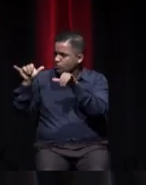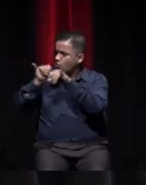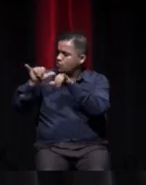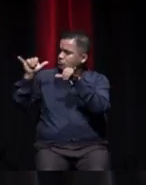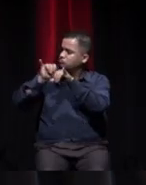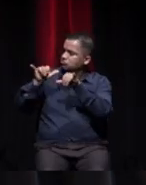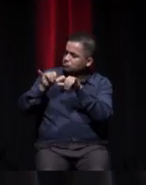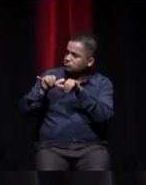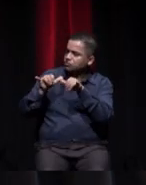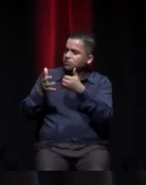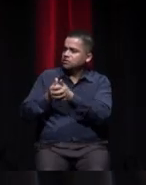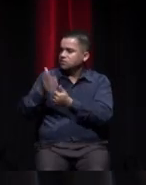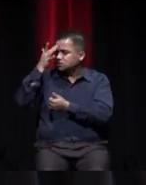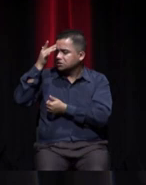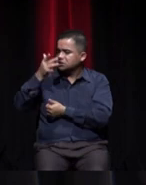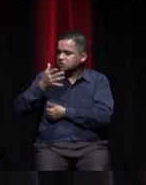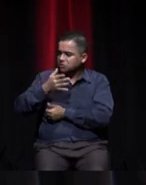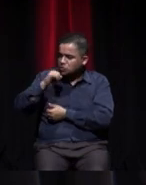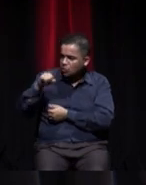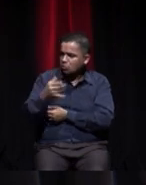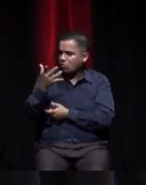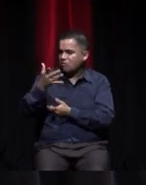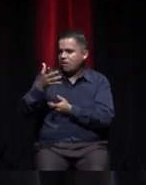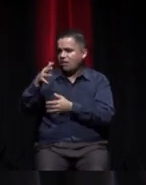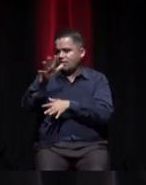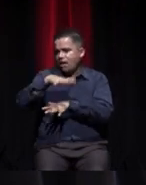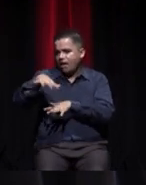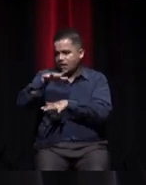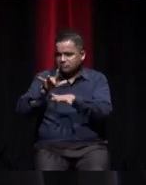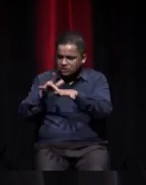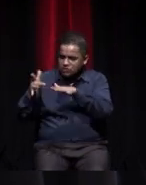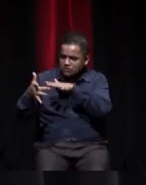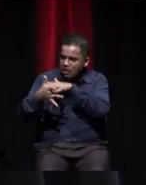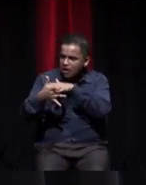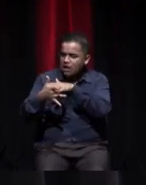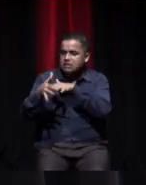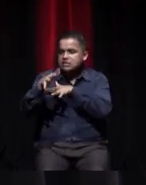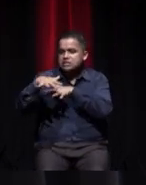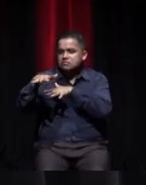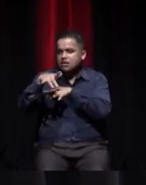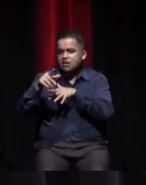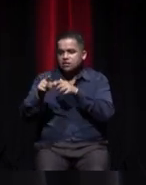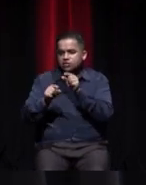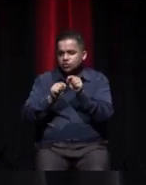are consumed in digital spaces. Digital spaces are structured by binary codes.